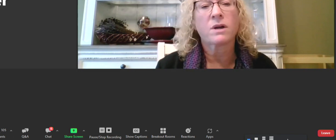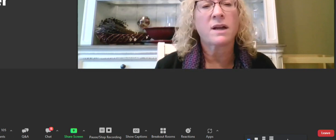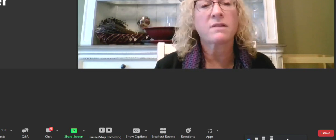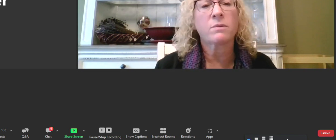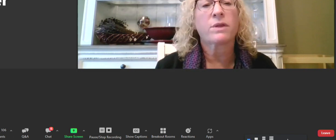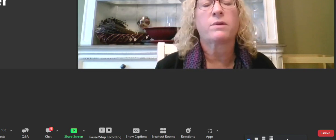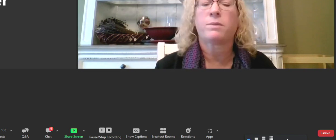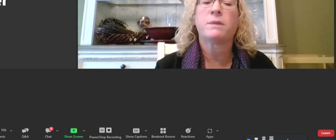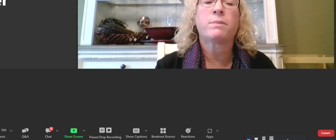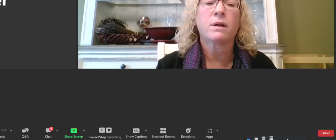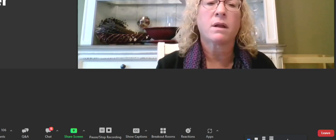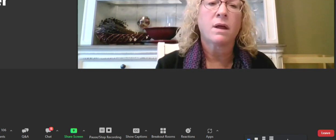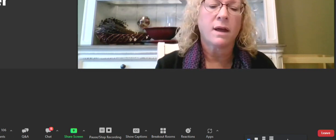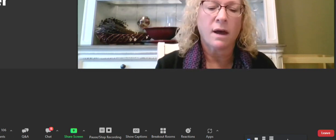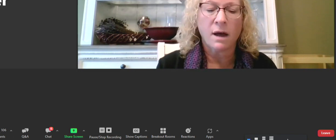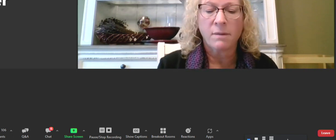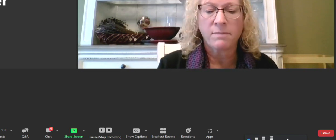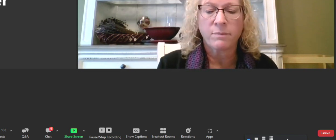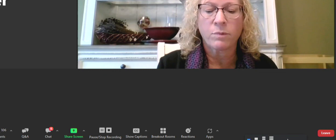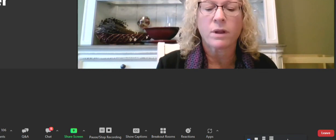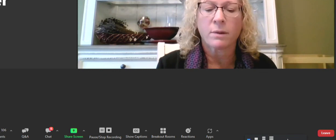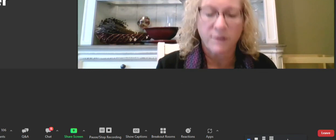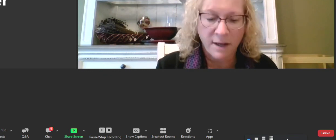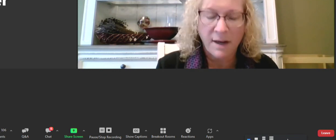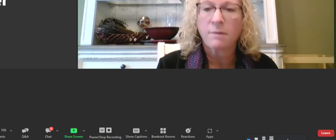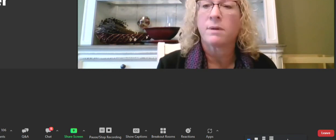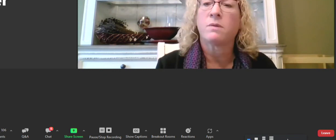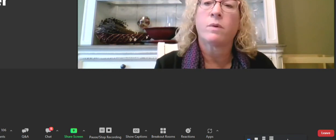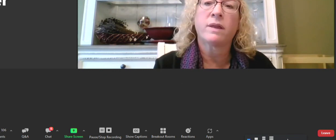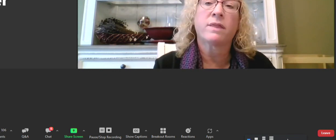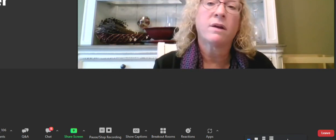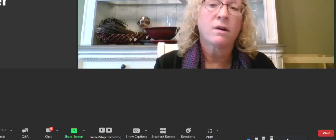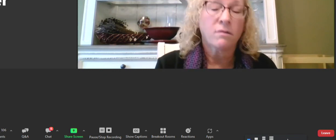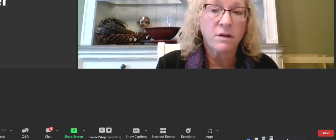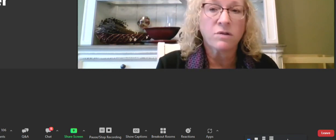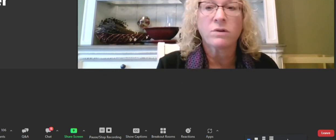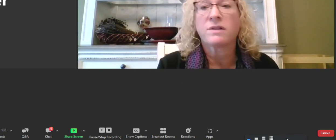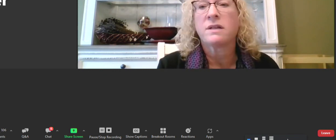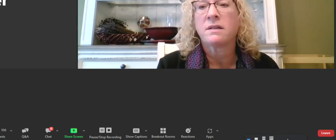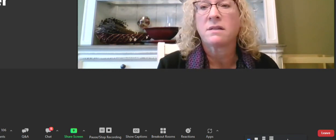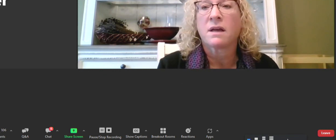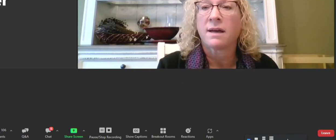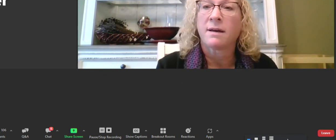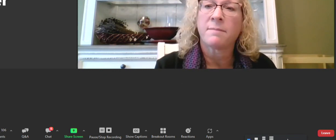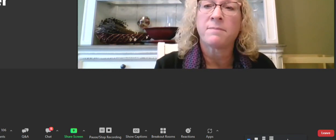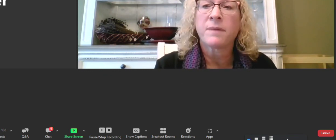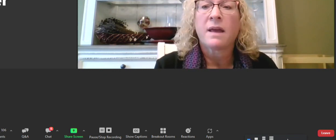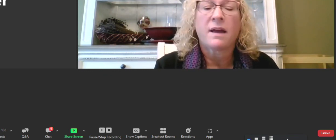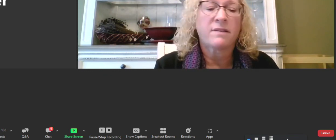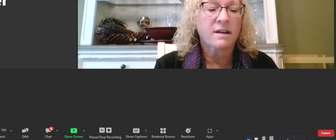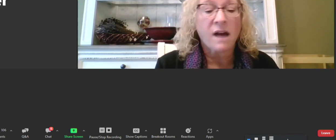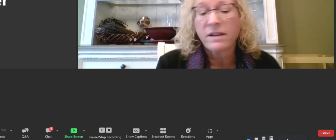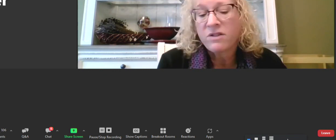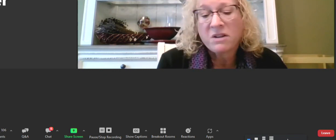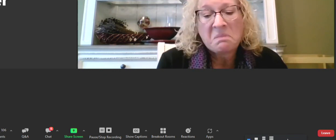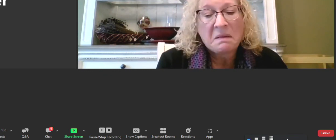Connecting with other people will help to connect me with resources and technology.